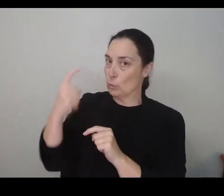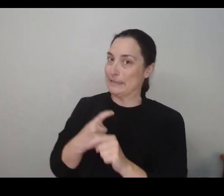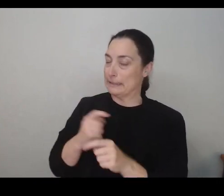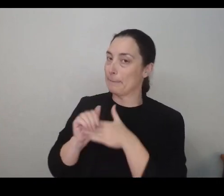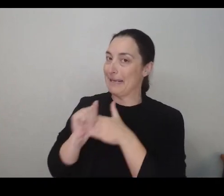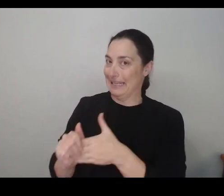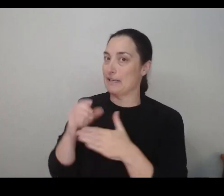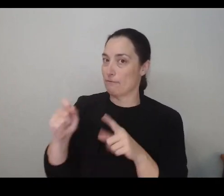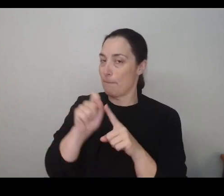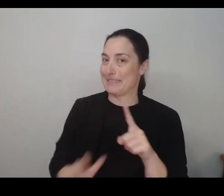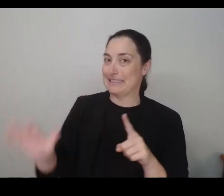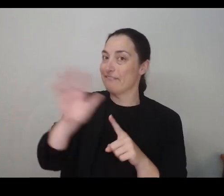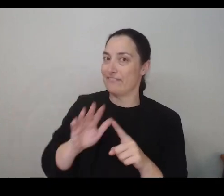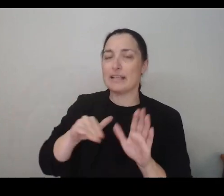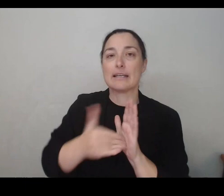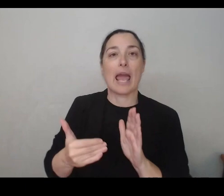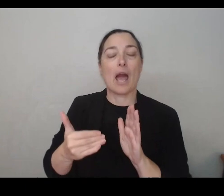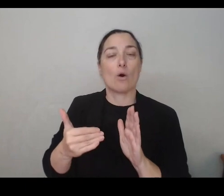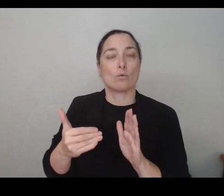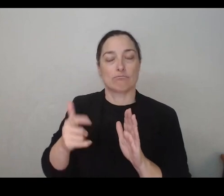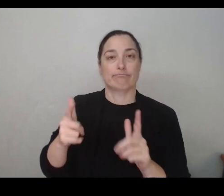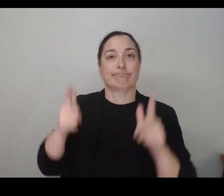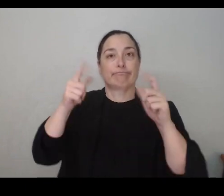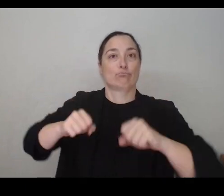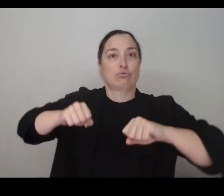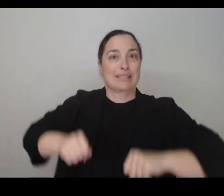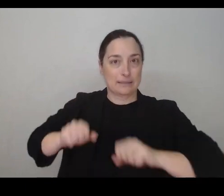now president of the Quai Branly, said to everyone